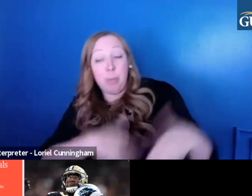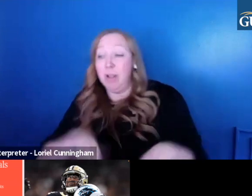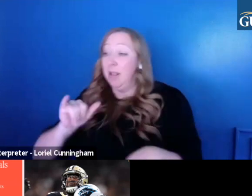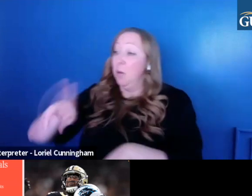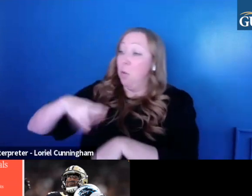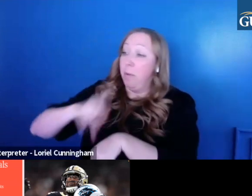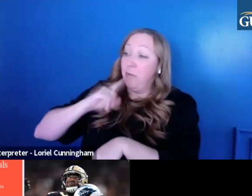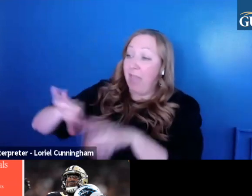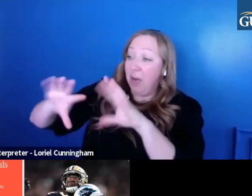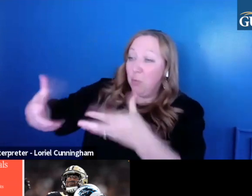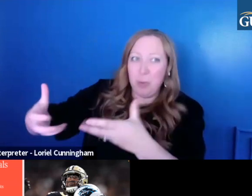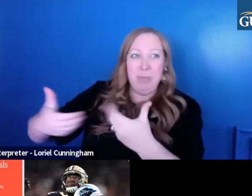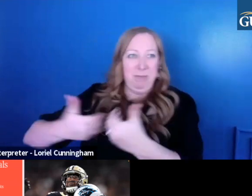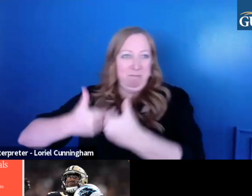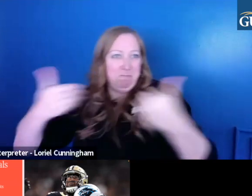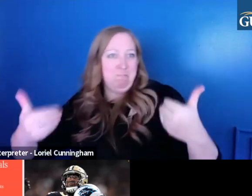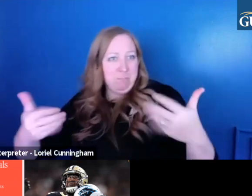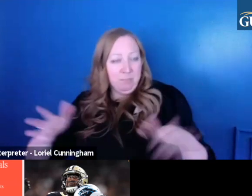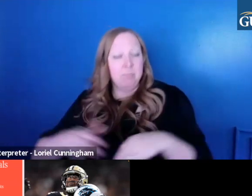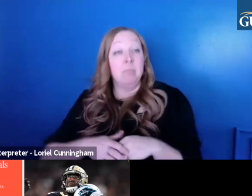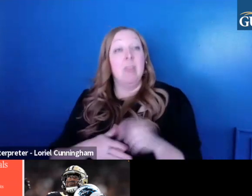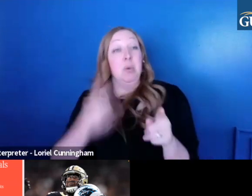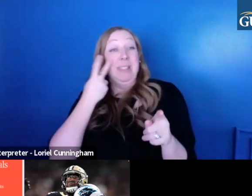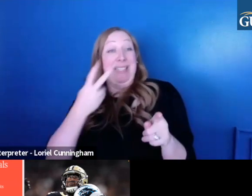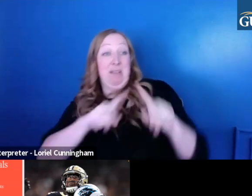see in the headlines, it says the NFL's reversal on race